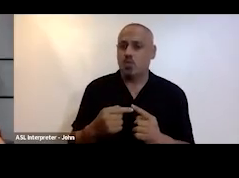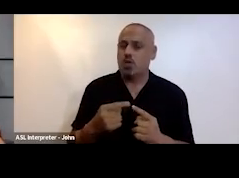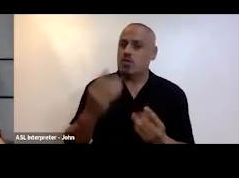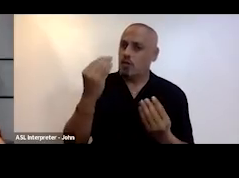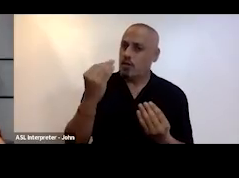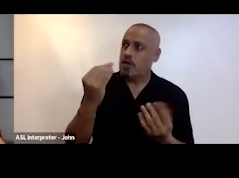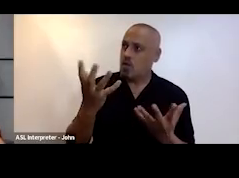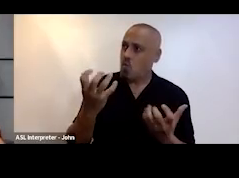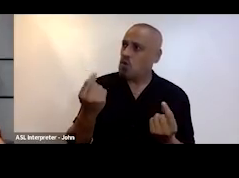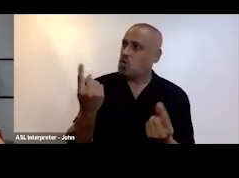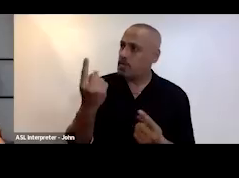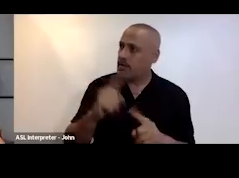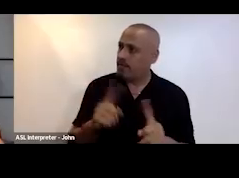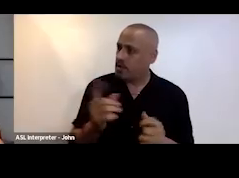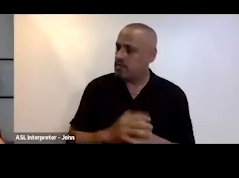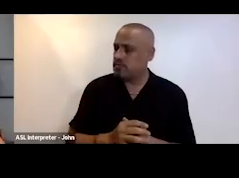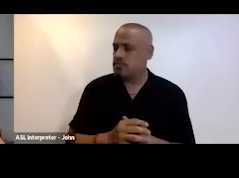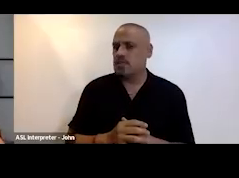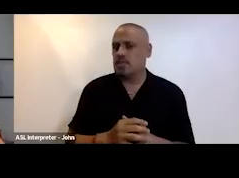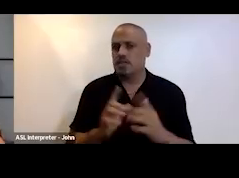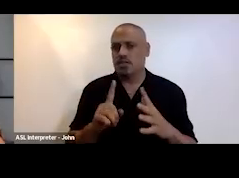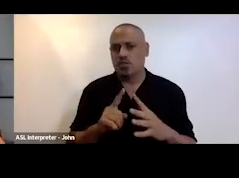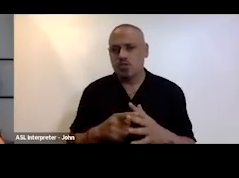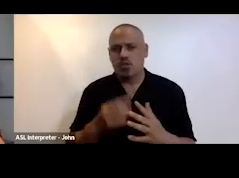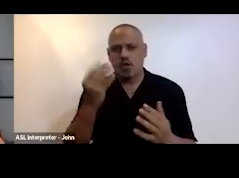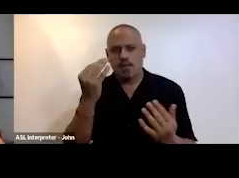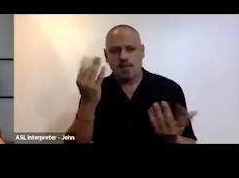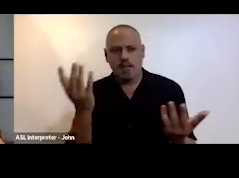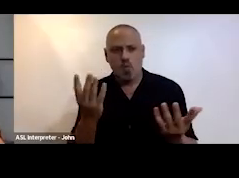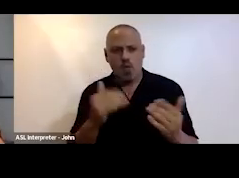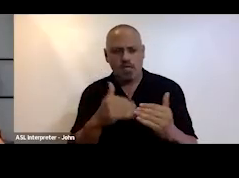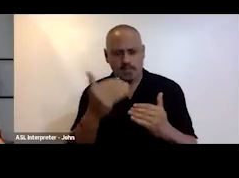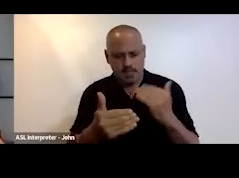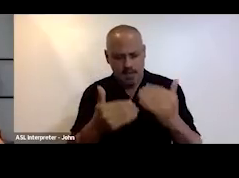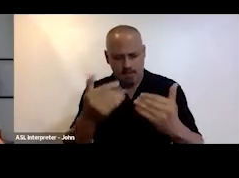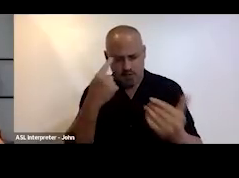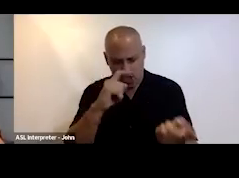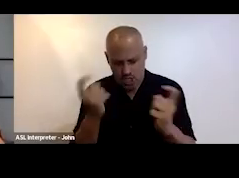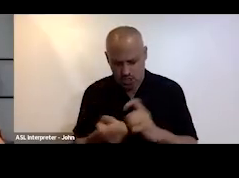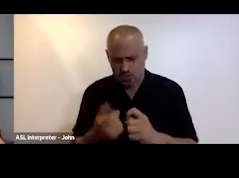that you wanna do something different, and so you start to think about what the steps are for change.